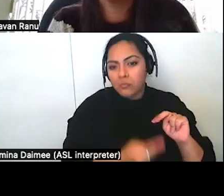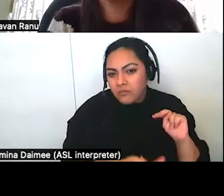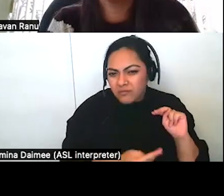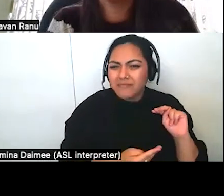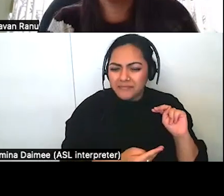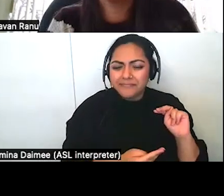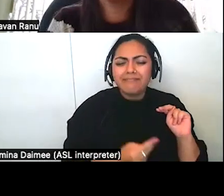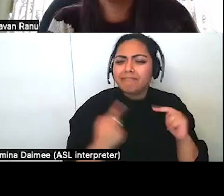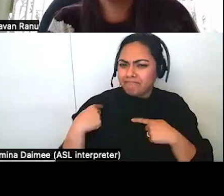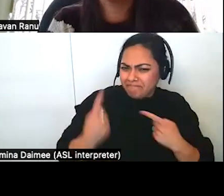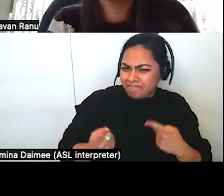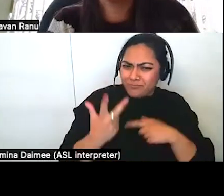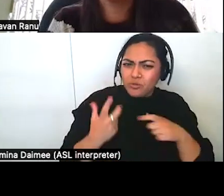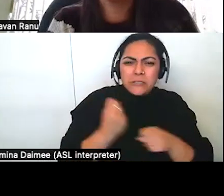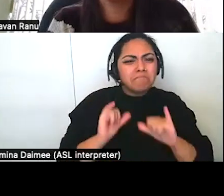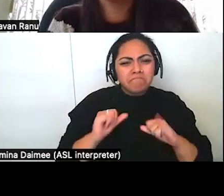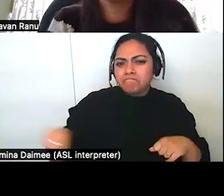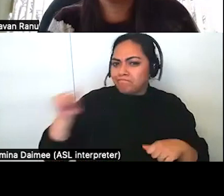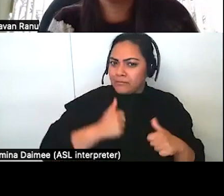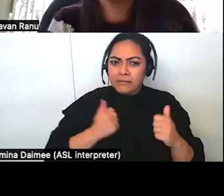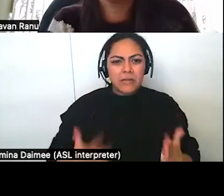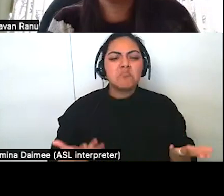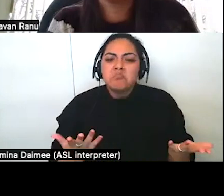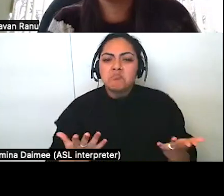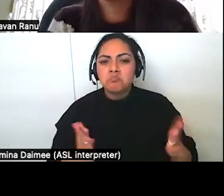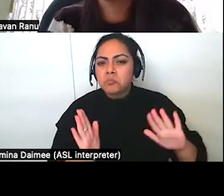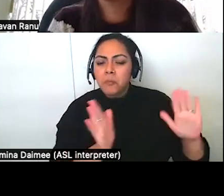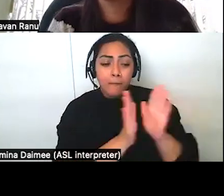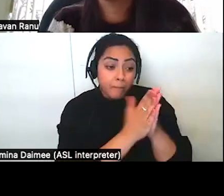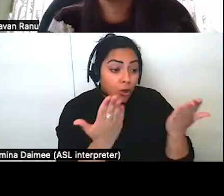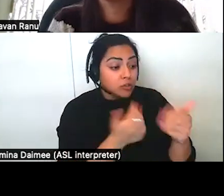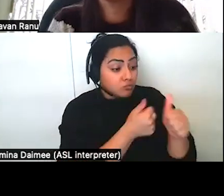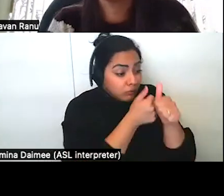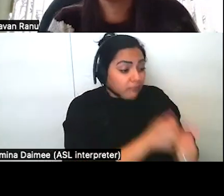this. It could be that Canadians are moving away from relying on books for this information or it